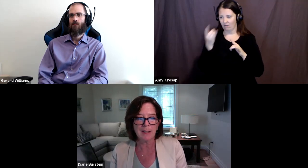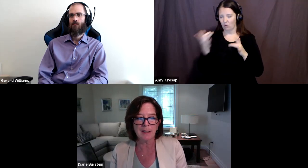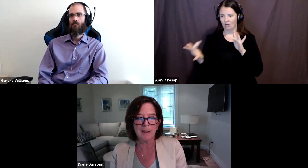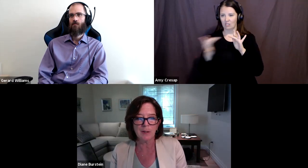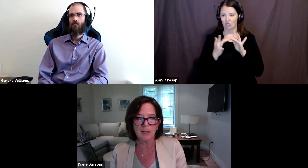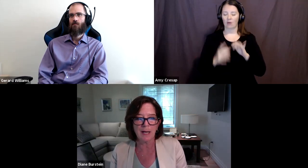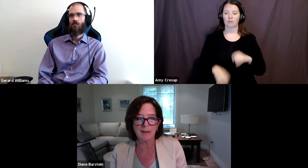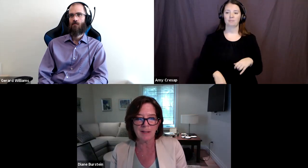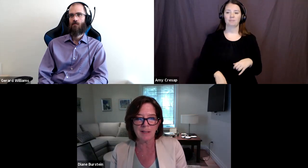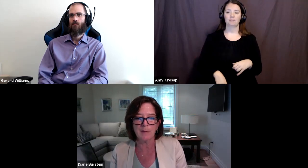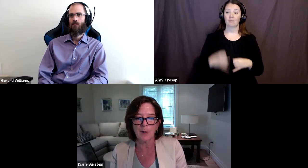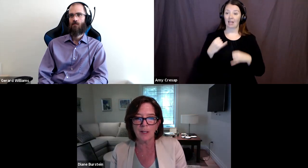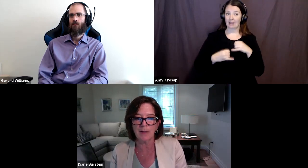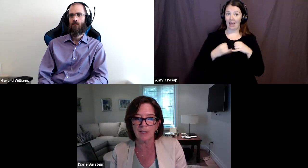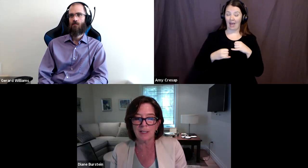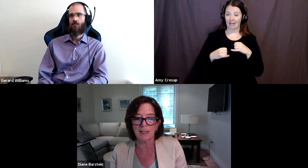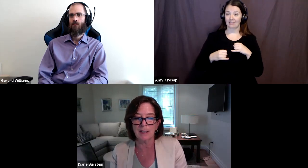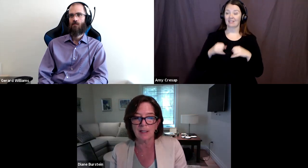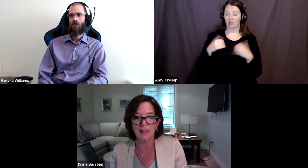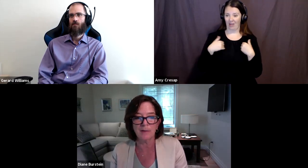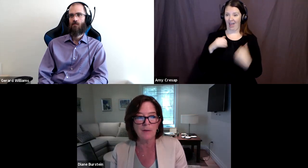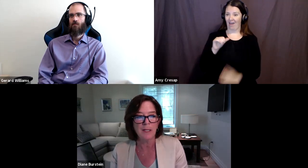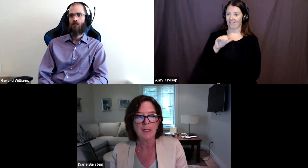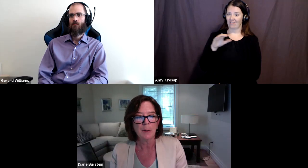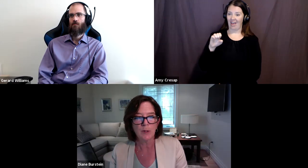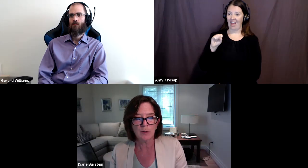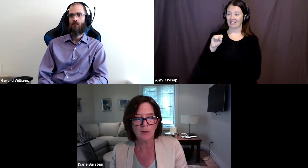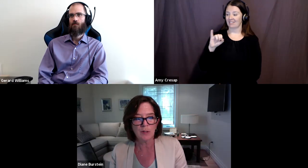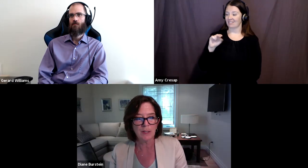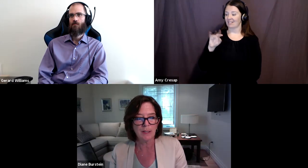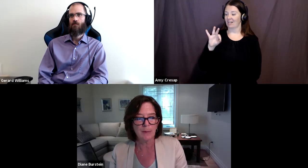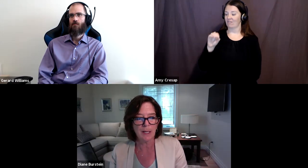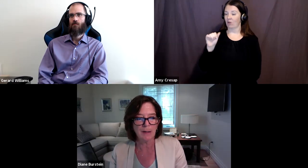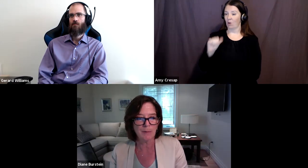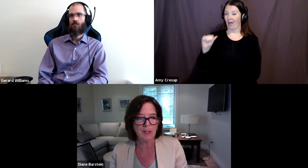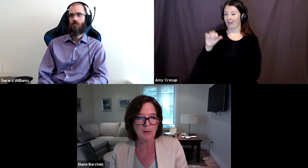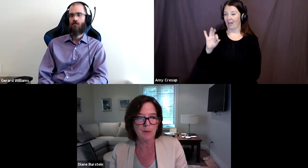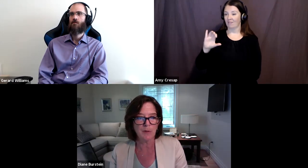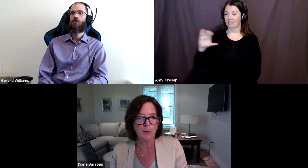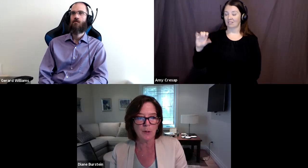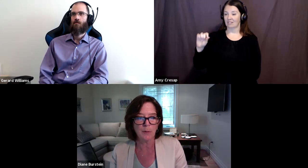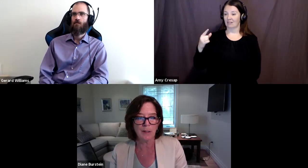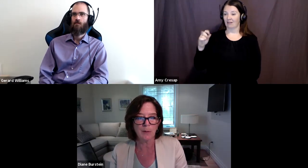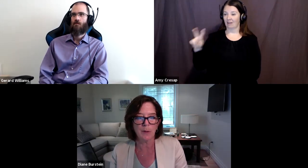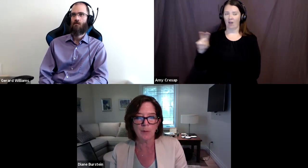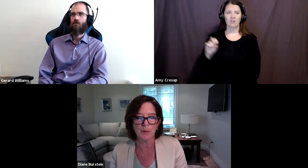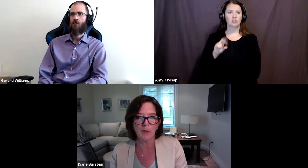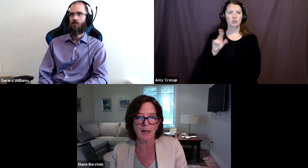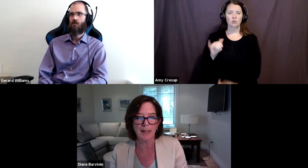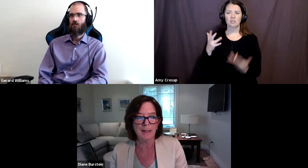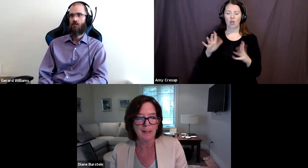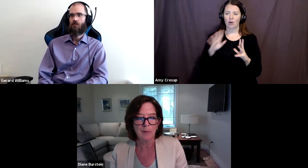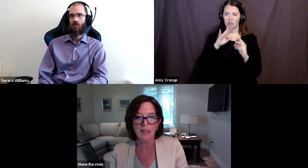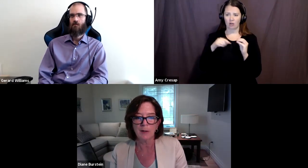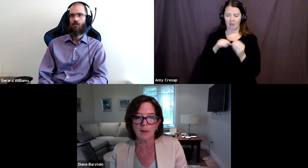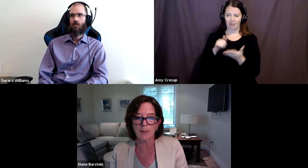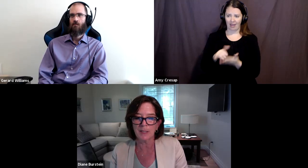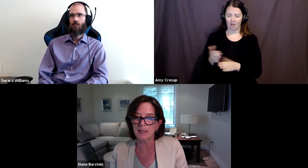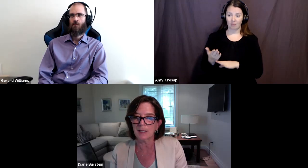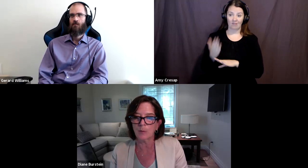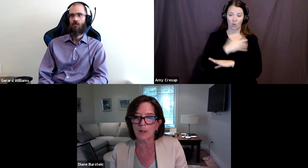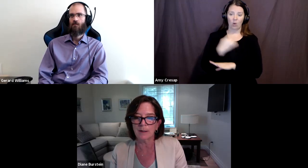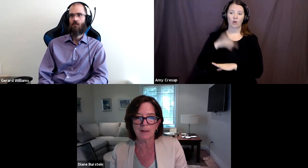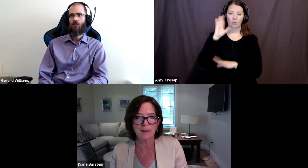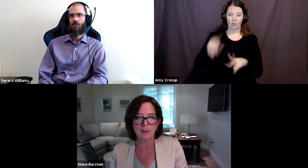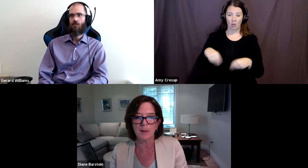Lastly there's accessinfo@fcc.gov where we will provide regular updates on what the Disability